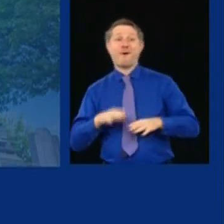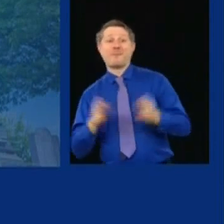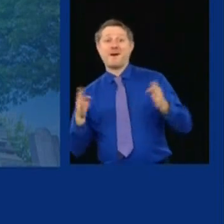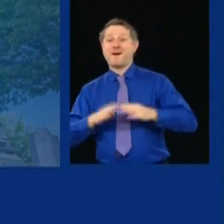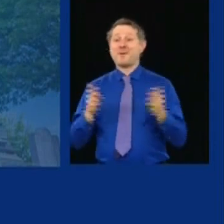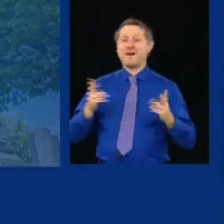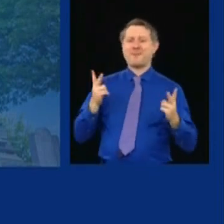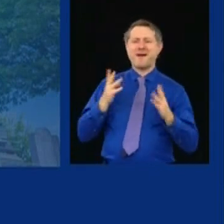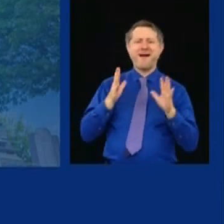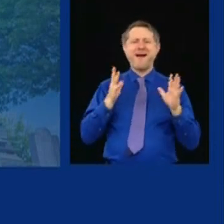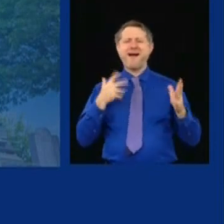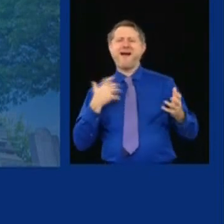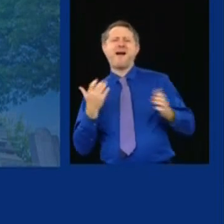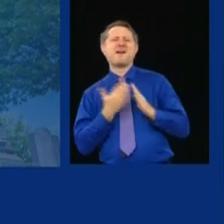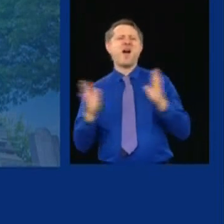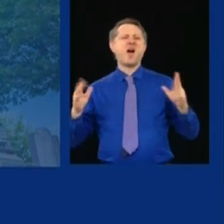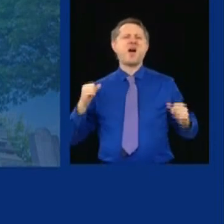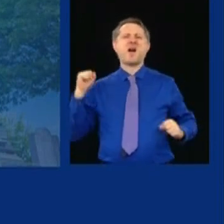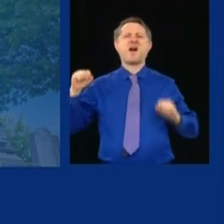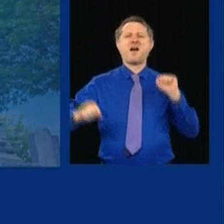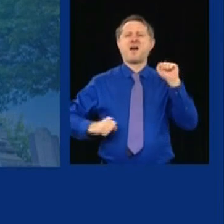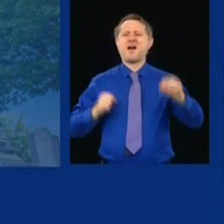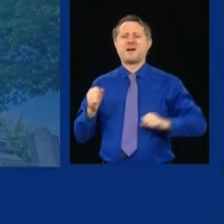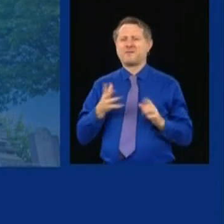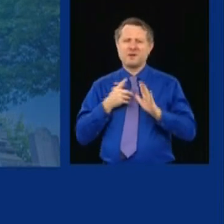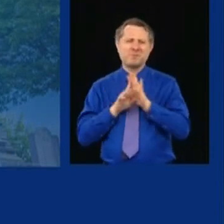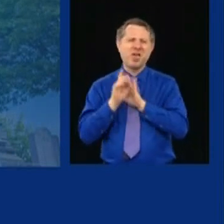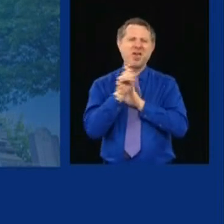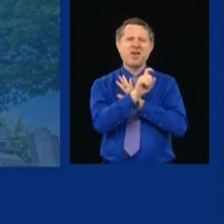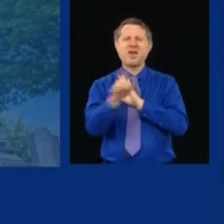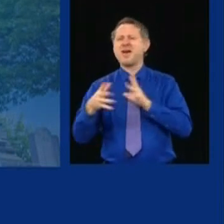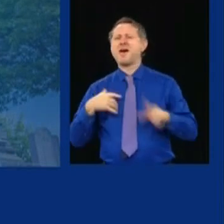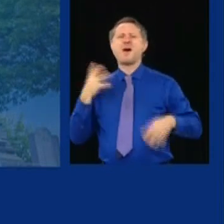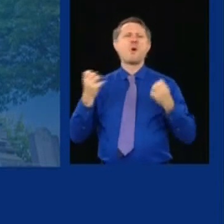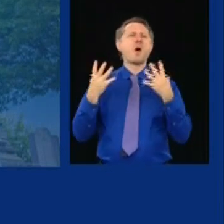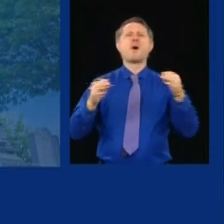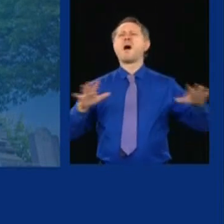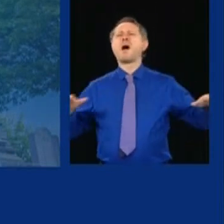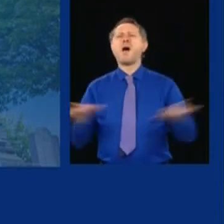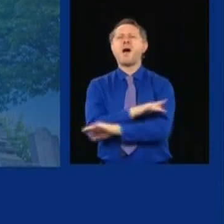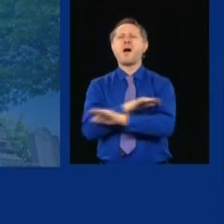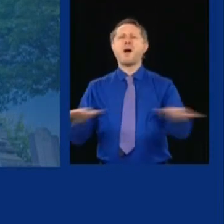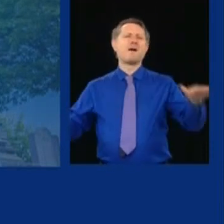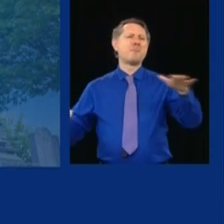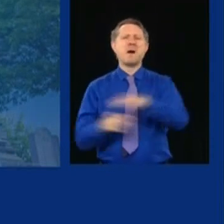YOU KNOW YOU ARE GOING TO SAY IT'S A REOPENING. PEOPLE ARE GOING TO SAY HALLELUJAH, RUN OUT OF THEIR